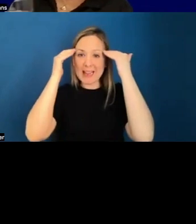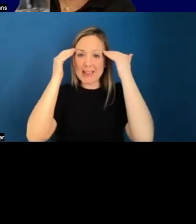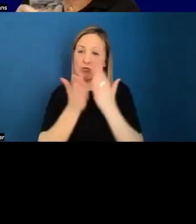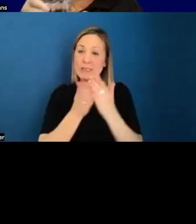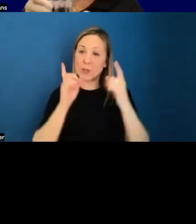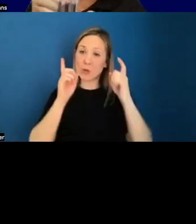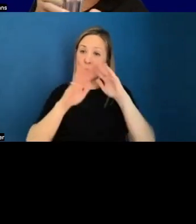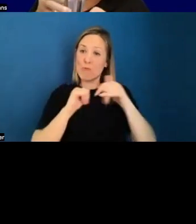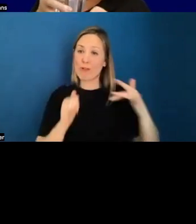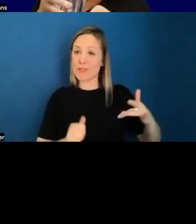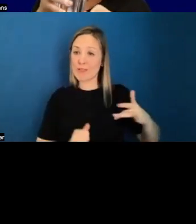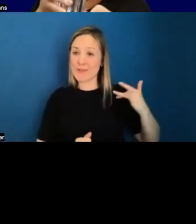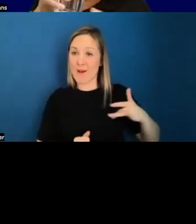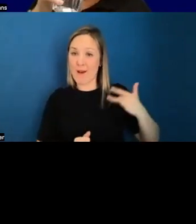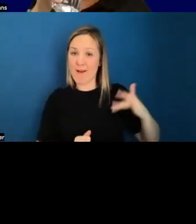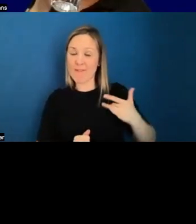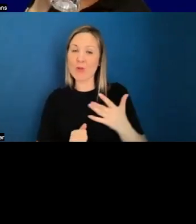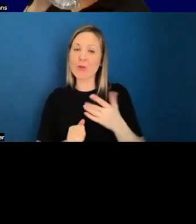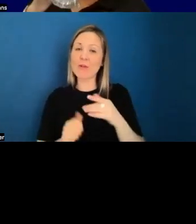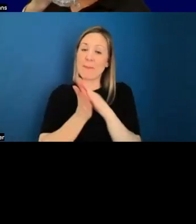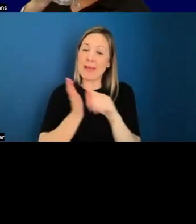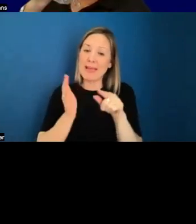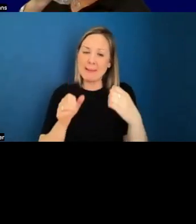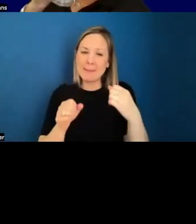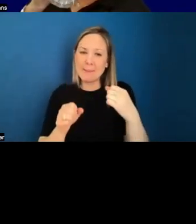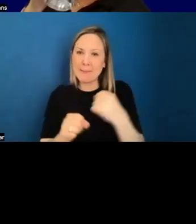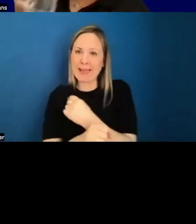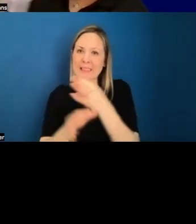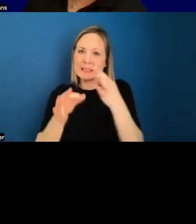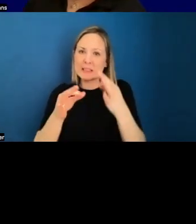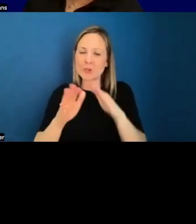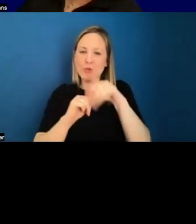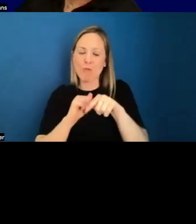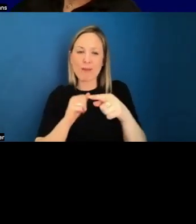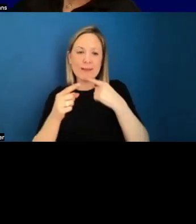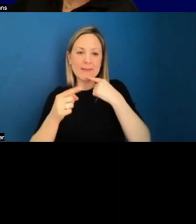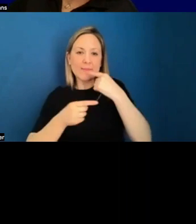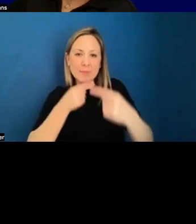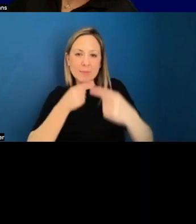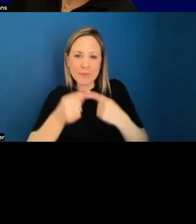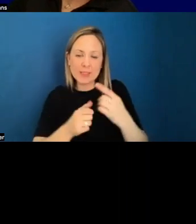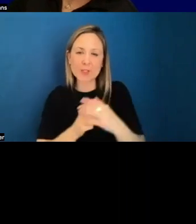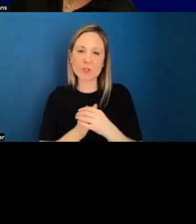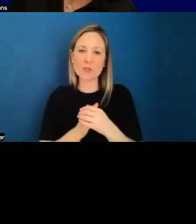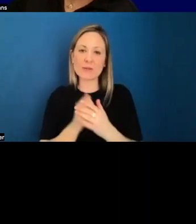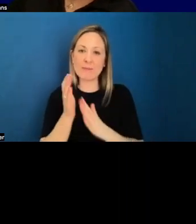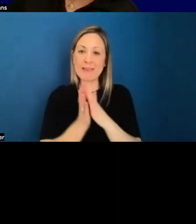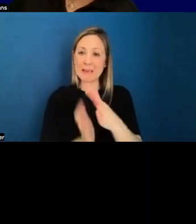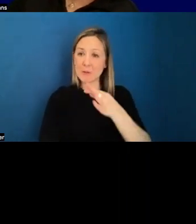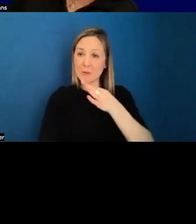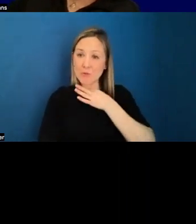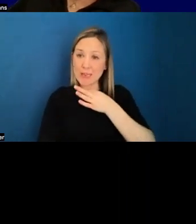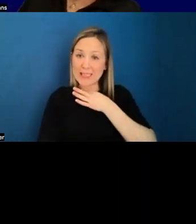so it is having to make decisions about this information and is it a threat to my wellbeing,